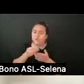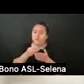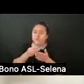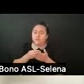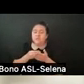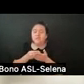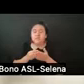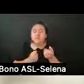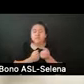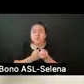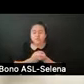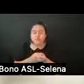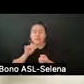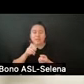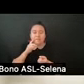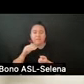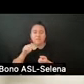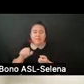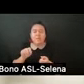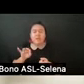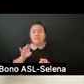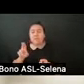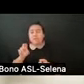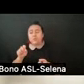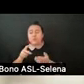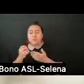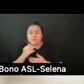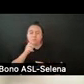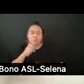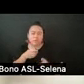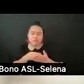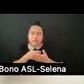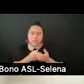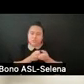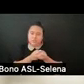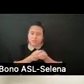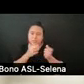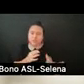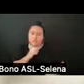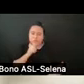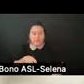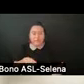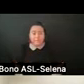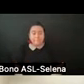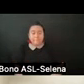sponsor. If you are a U.S. project, you don't have to have a fiscal sponsor.